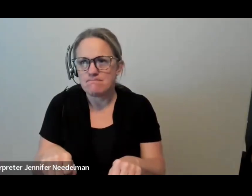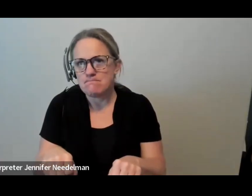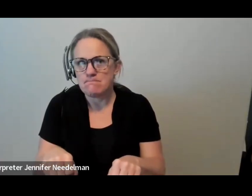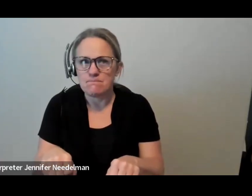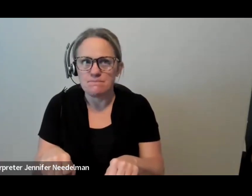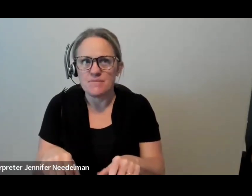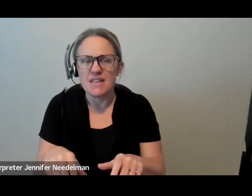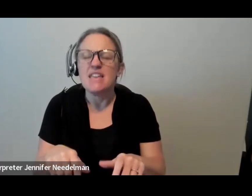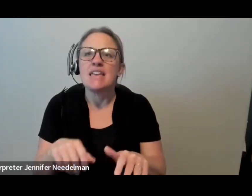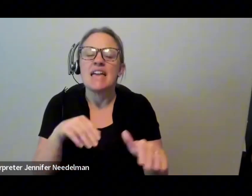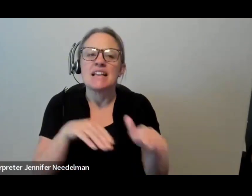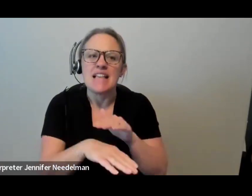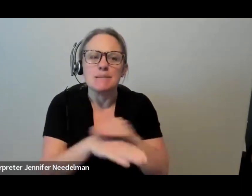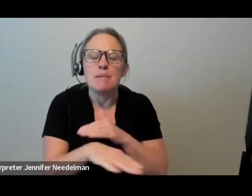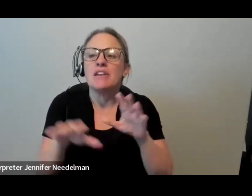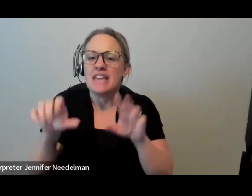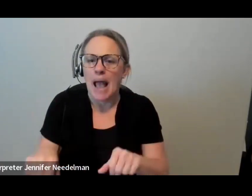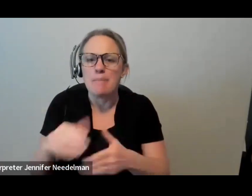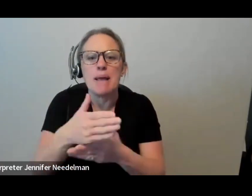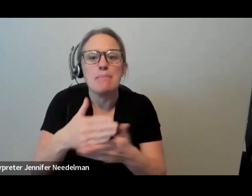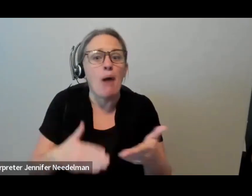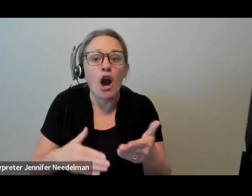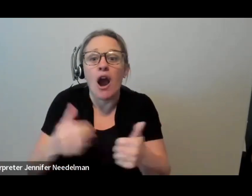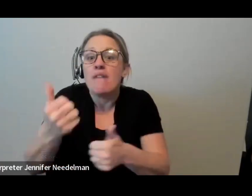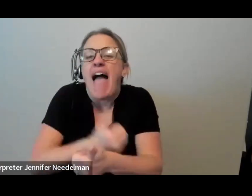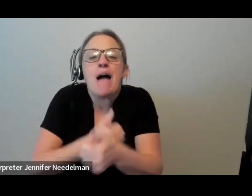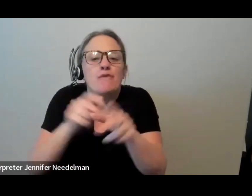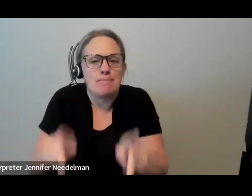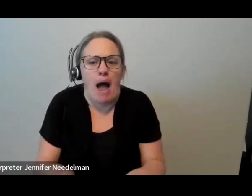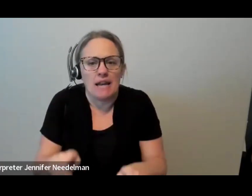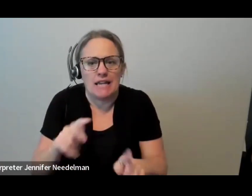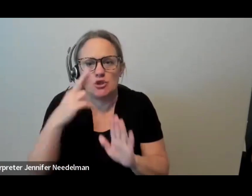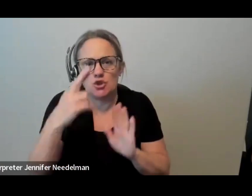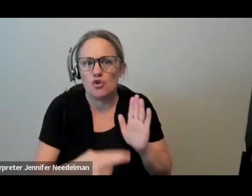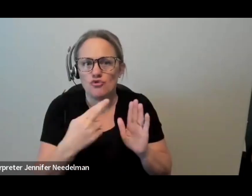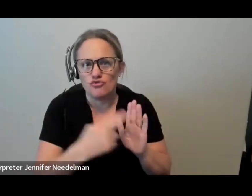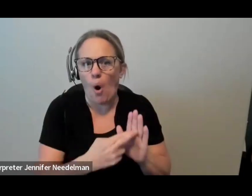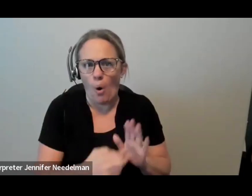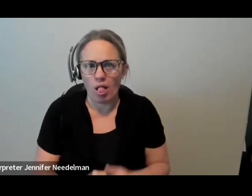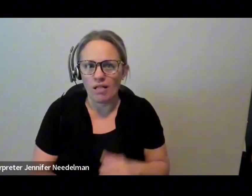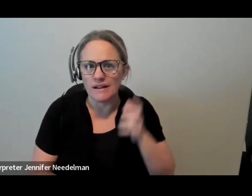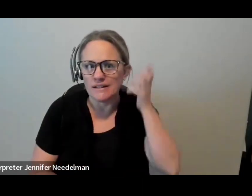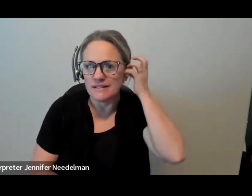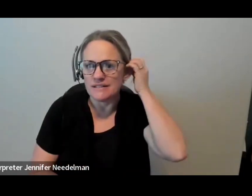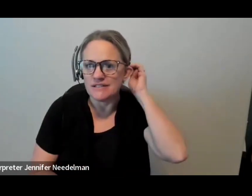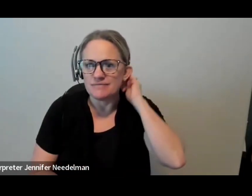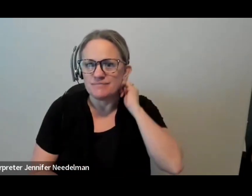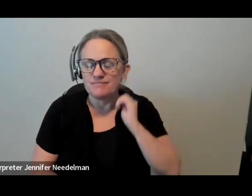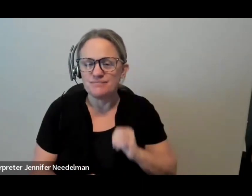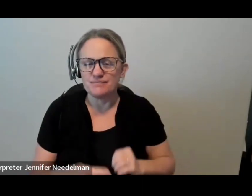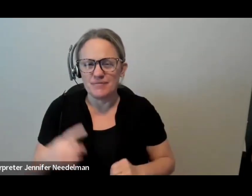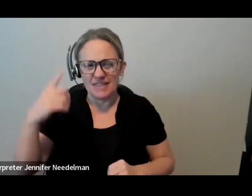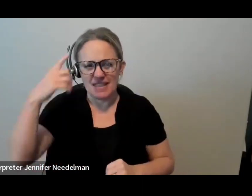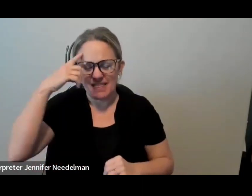accessibility can be part of everyone's role. I may need to think more on how I'd better adjust it,